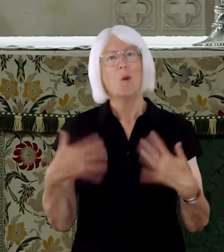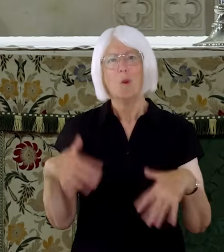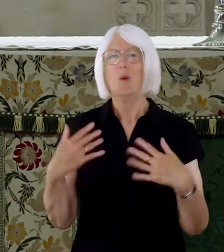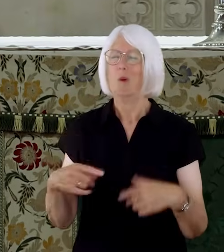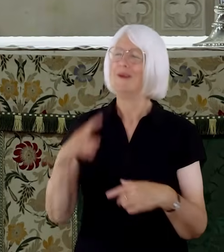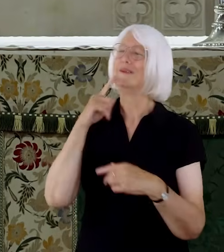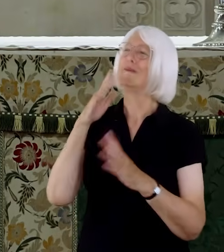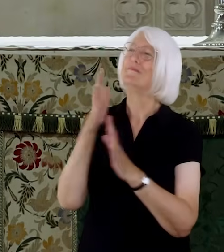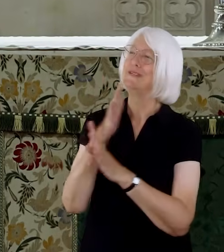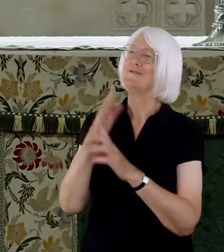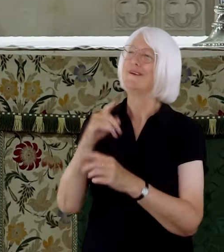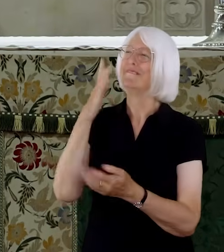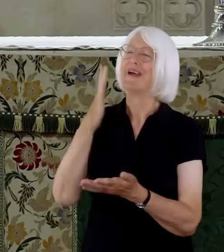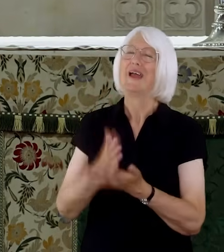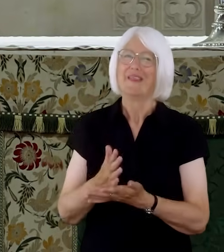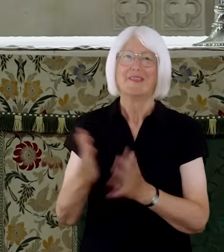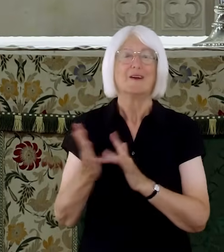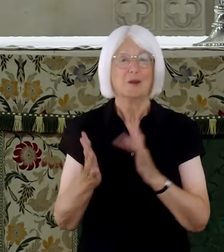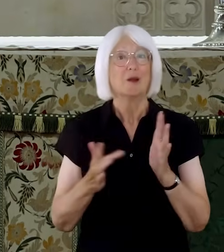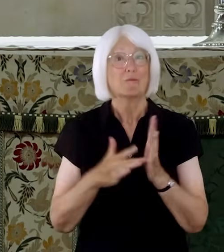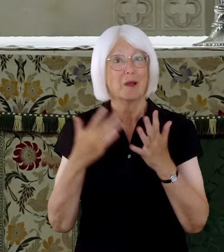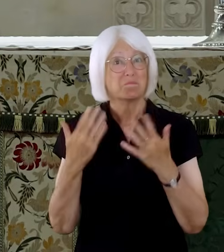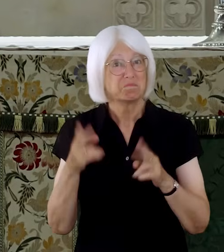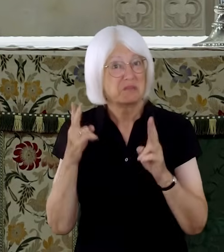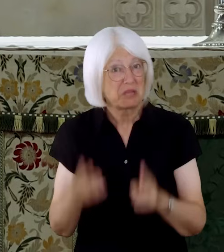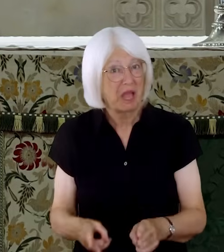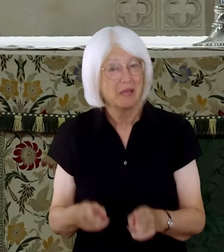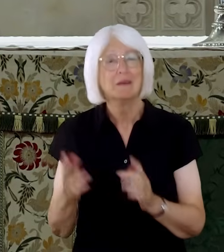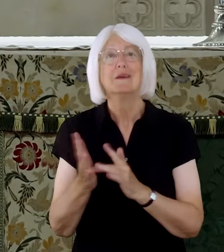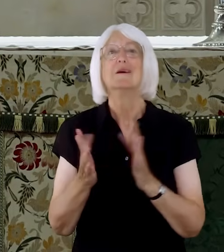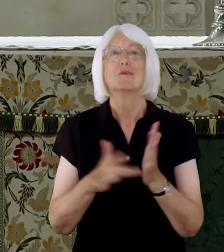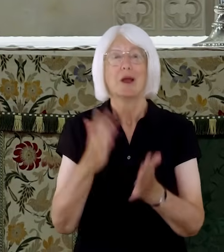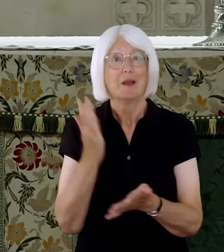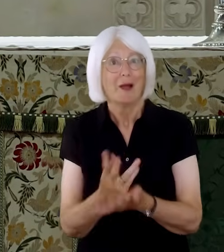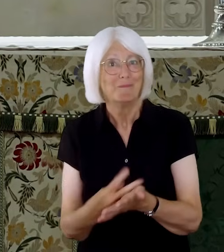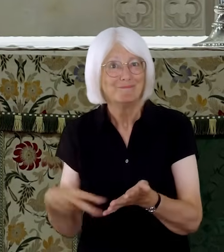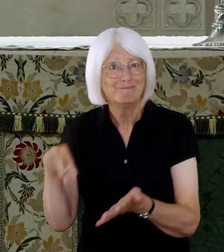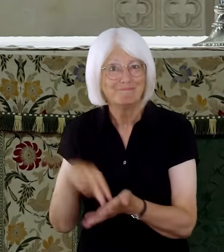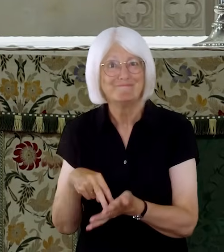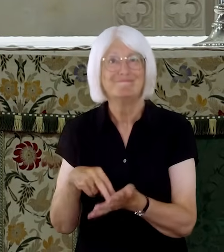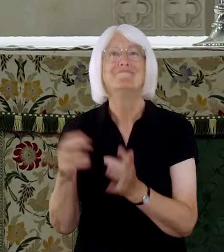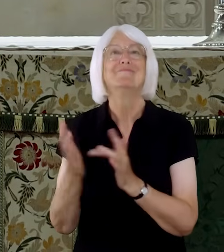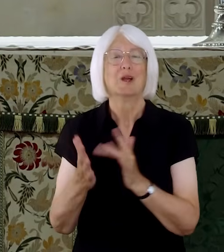Great is the mystery of faith. Christ has died. Christ is risen.